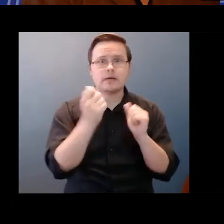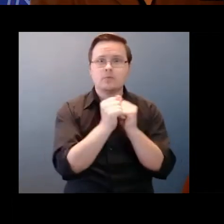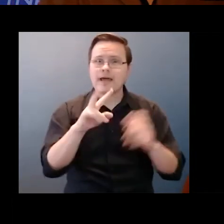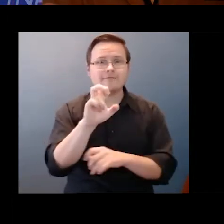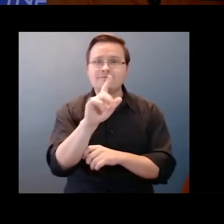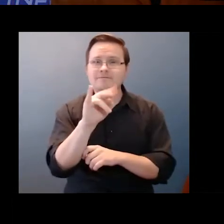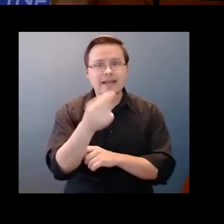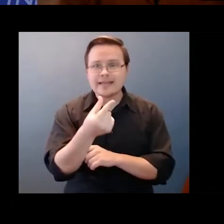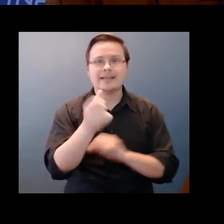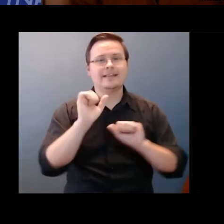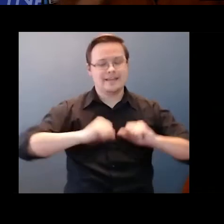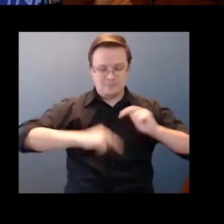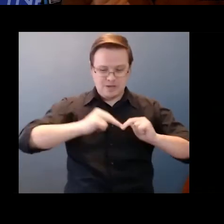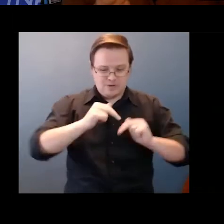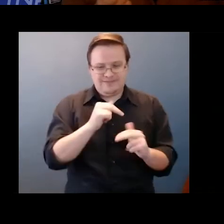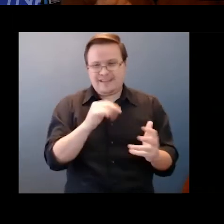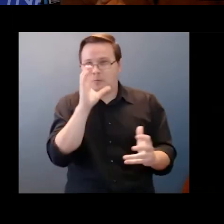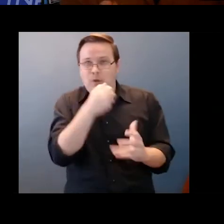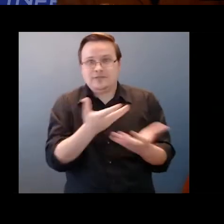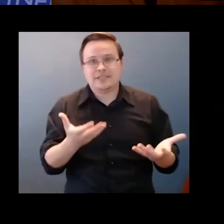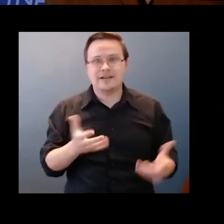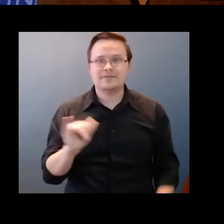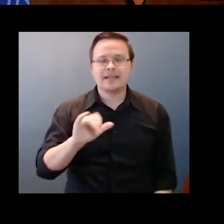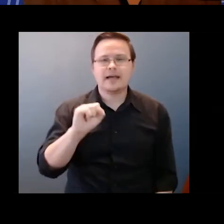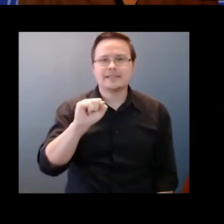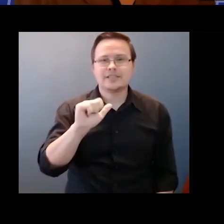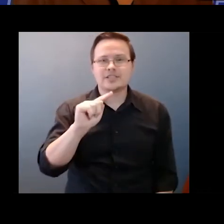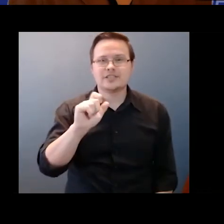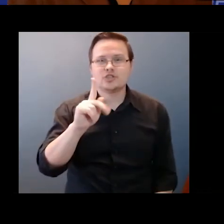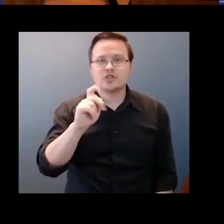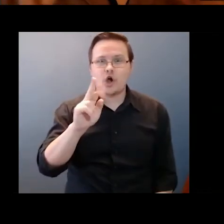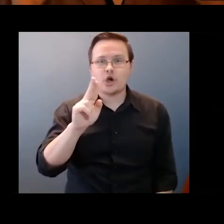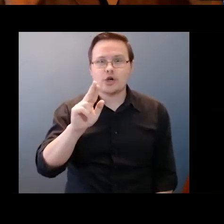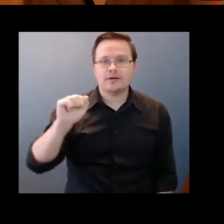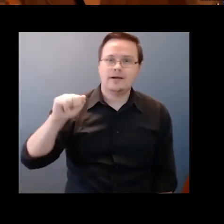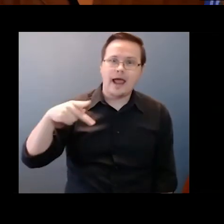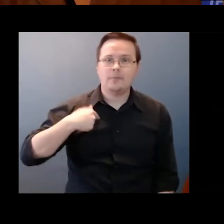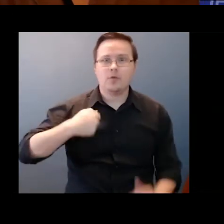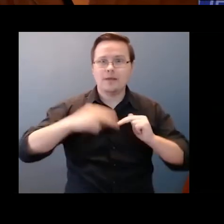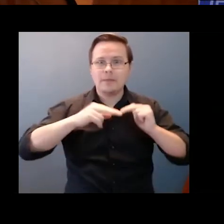creepy stuff like this. Stock her app that we've built. Now feels interesting about